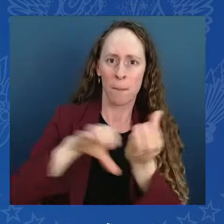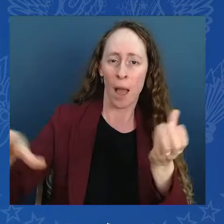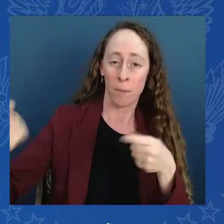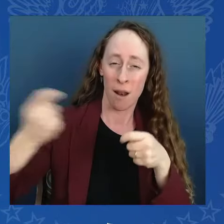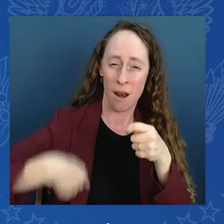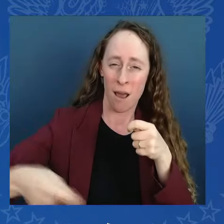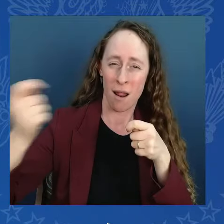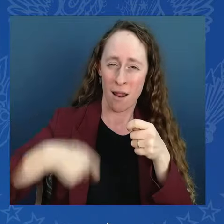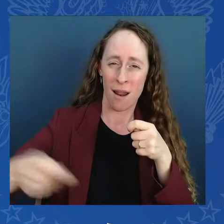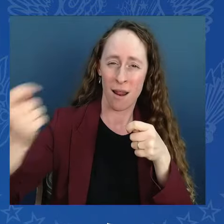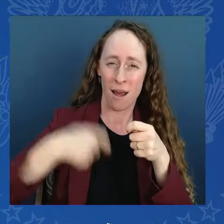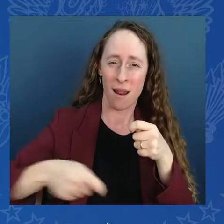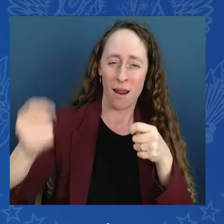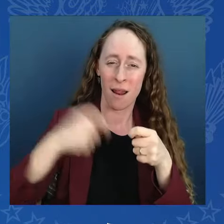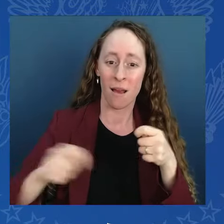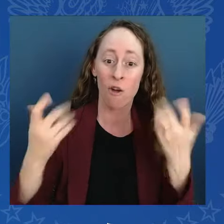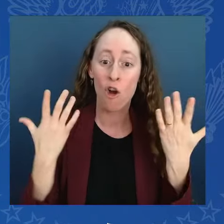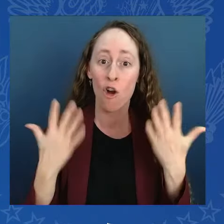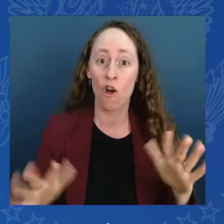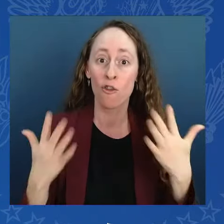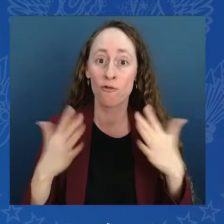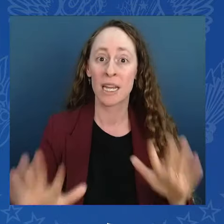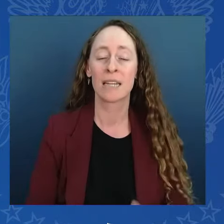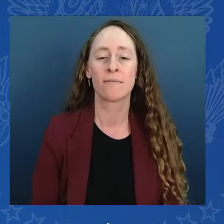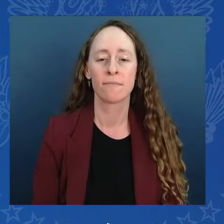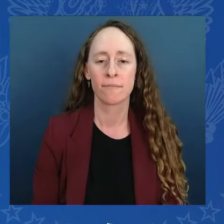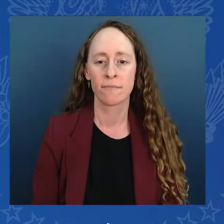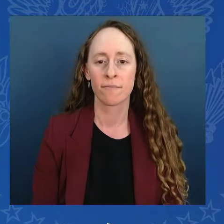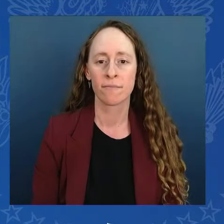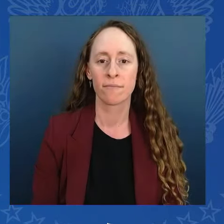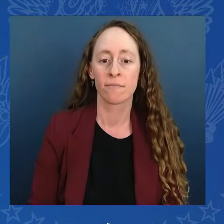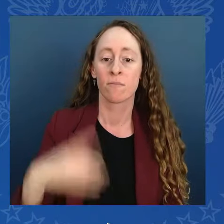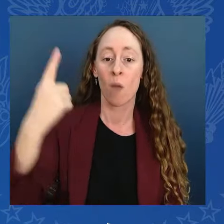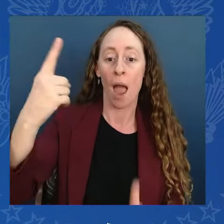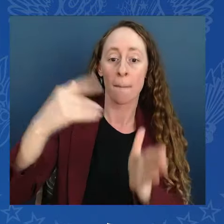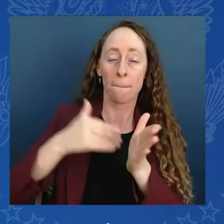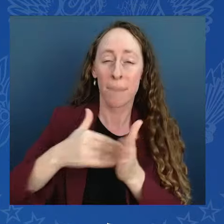nearly 1 million Americans no longer have to worry about the potential impacts of lead in their water.